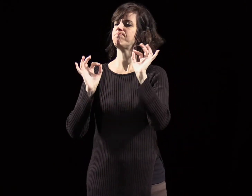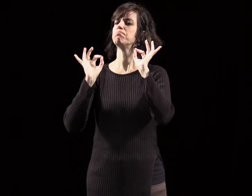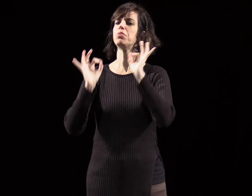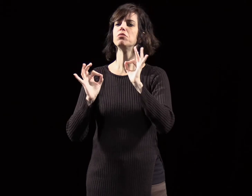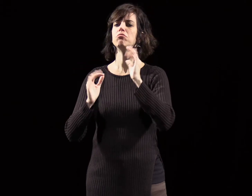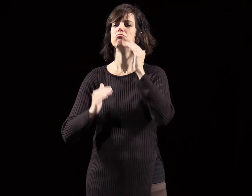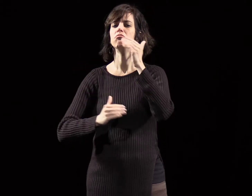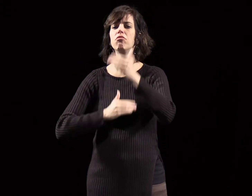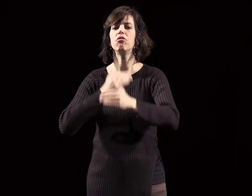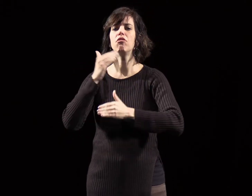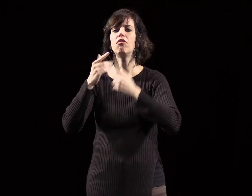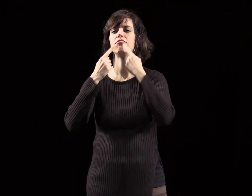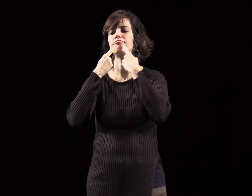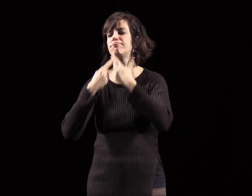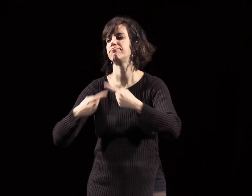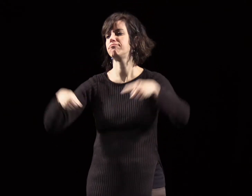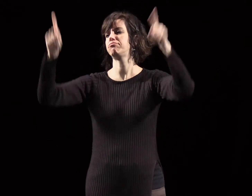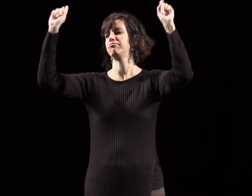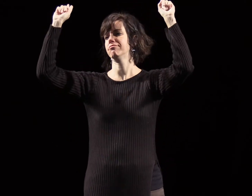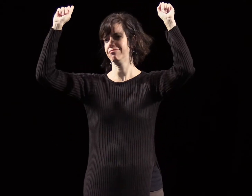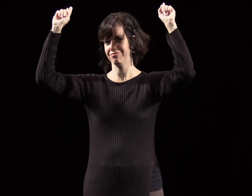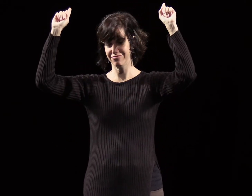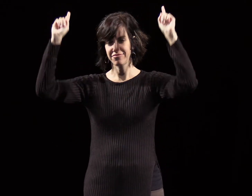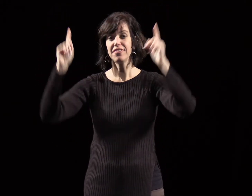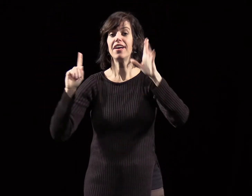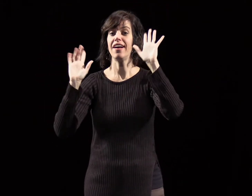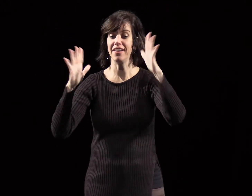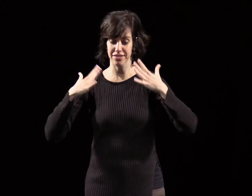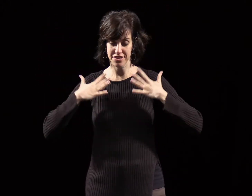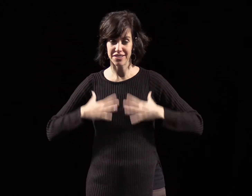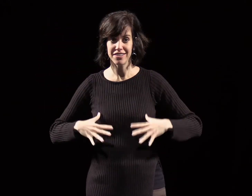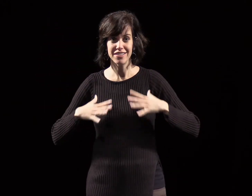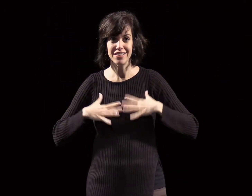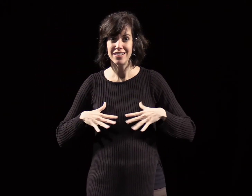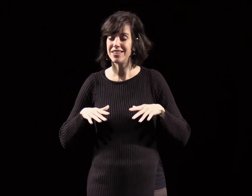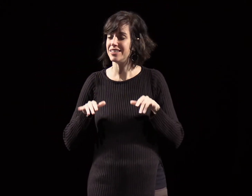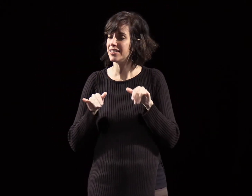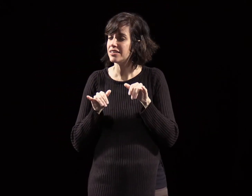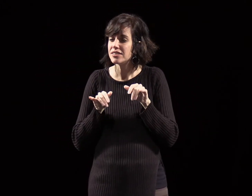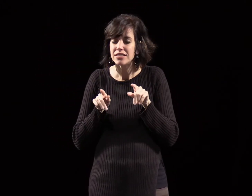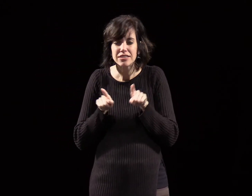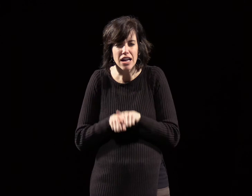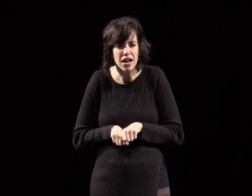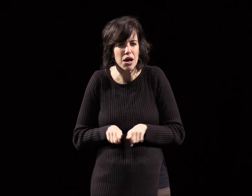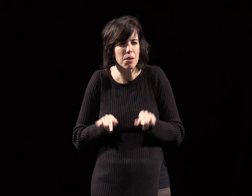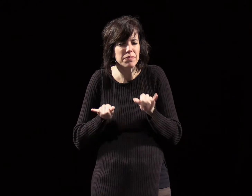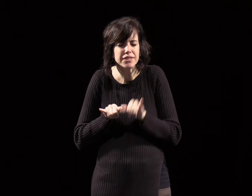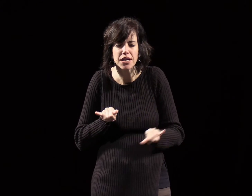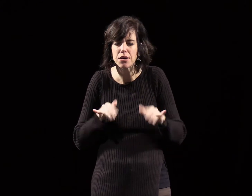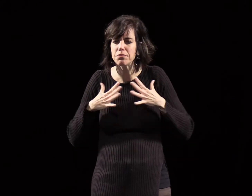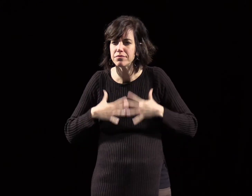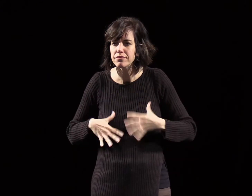that this time it was very successful, very seamless. One example is with my clothing.